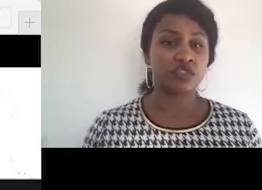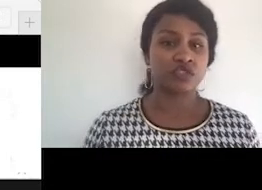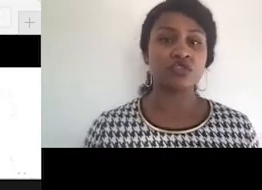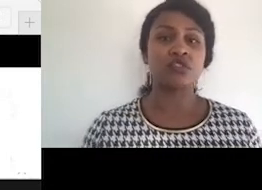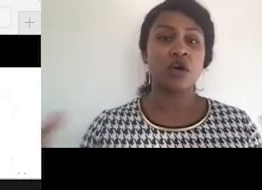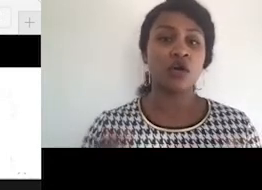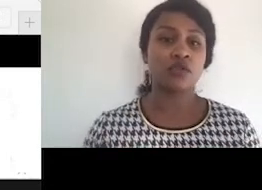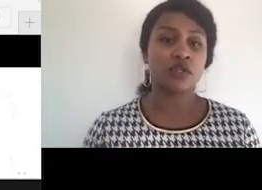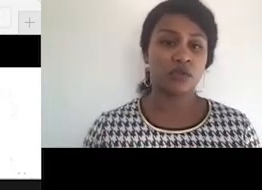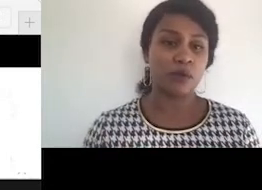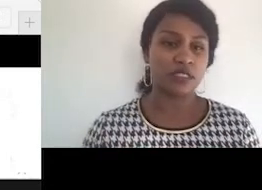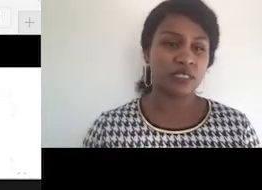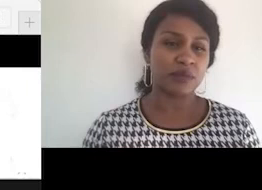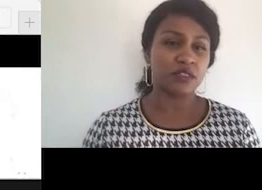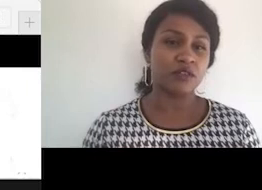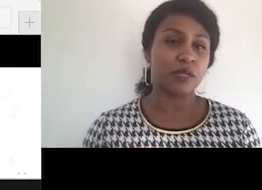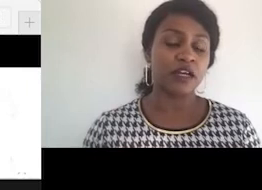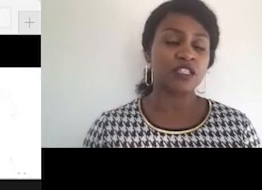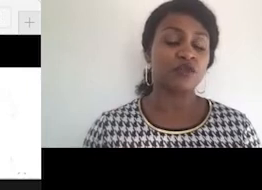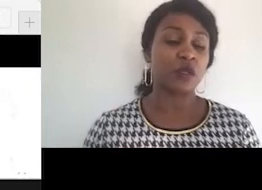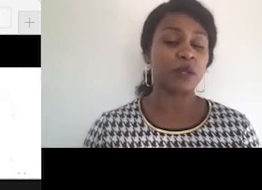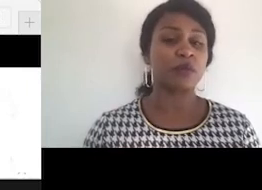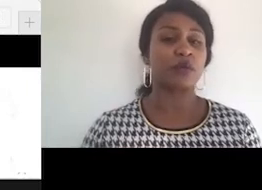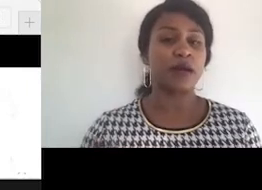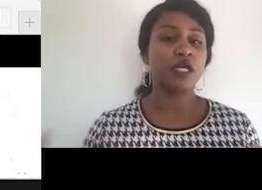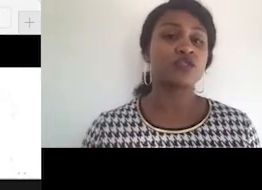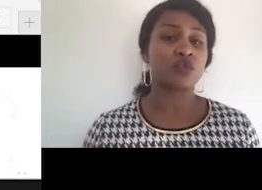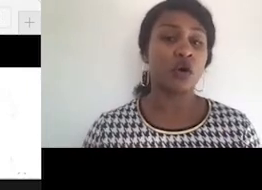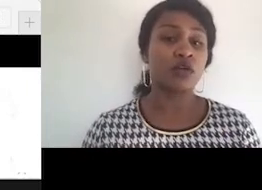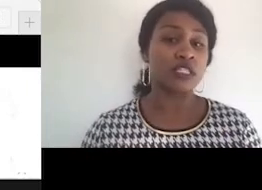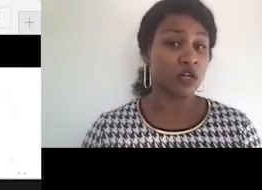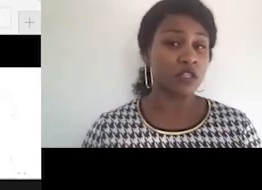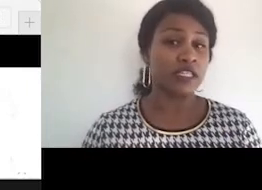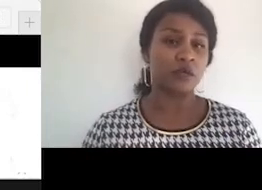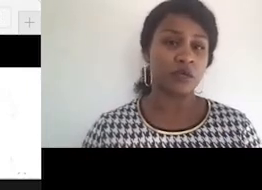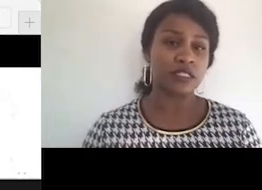introduce all 33 participants of the Black Arts Development Program to all these other networks.